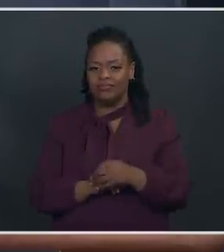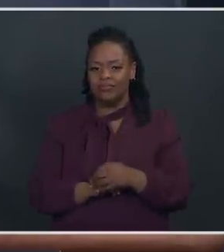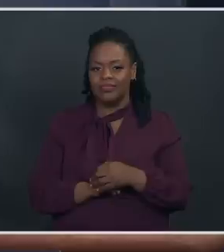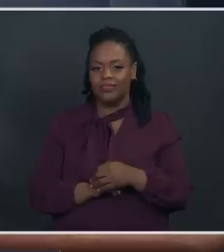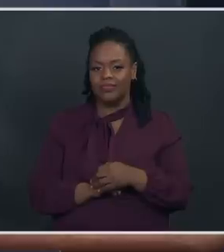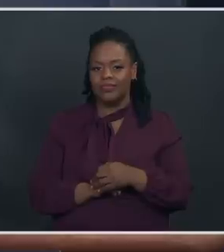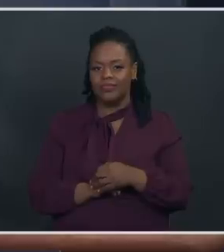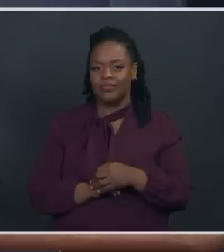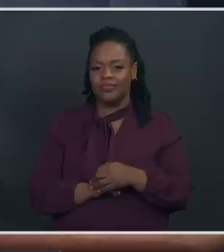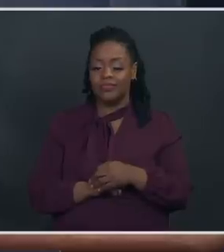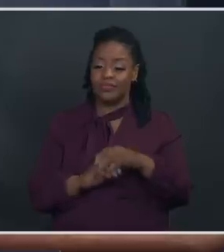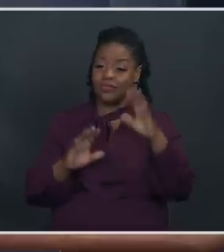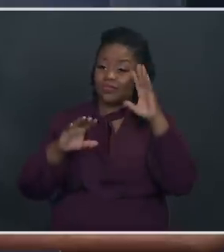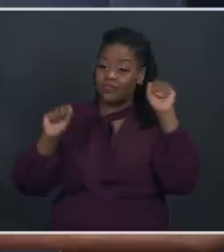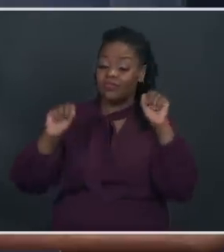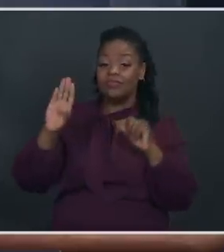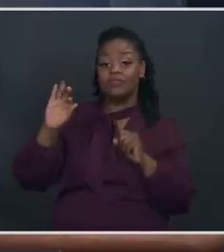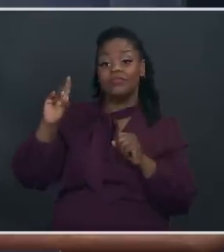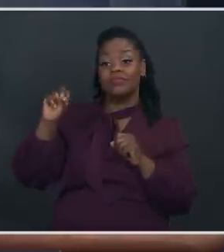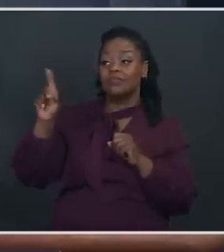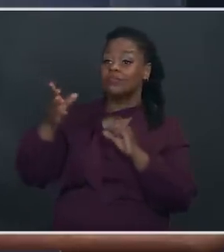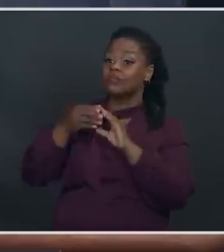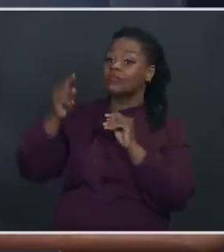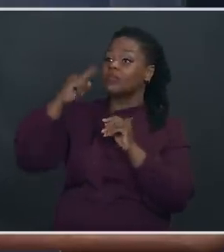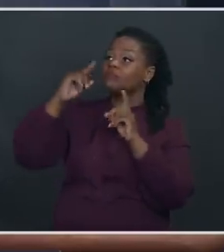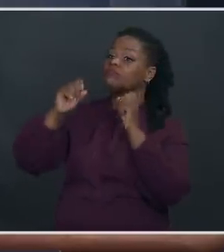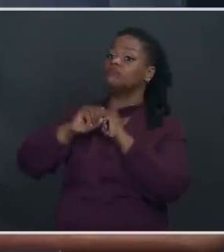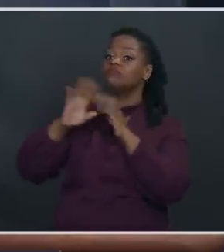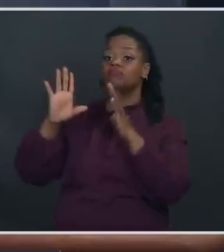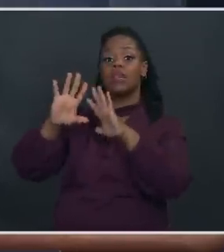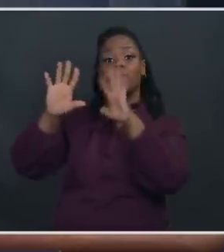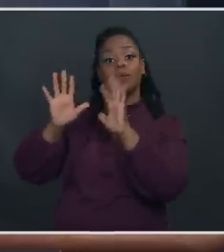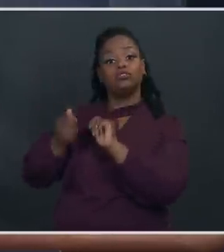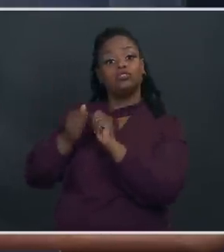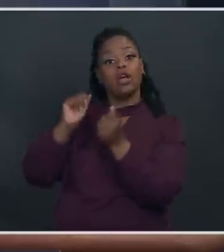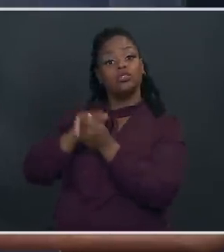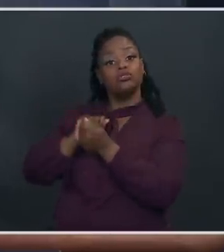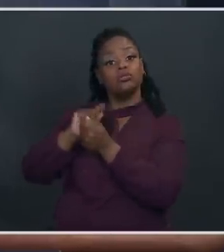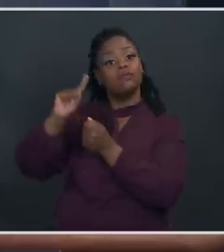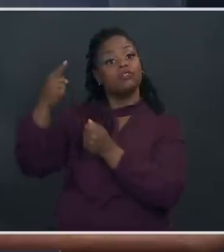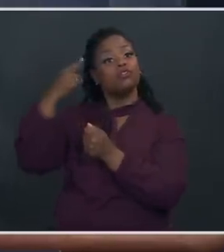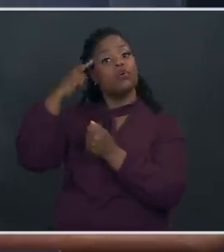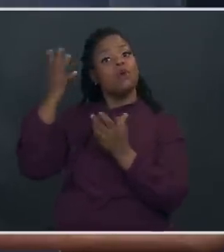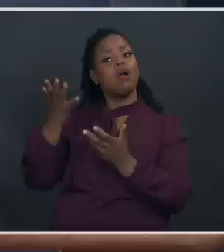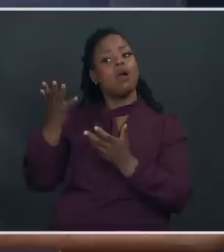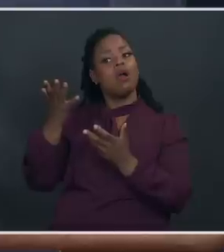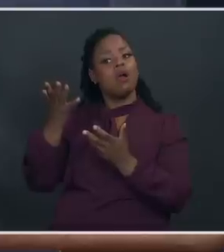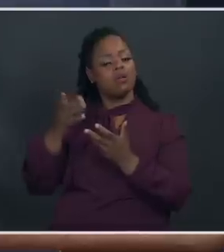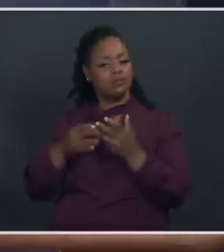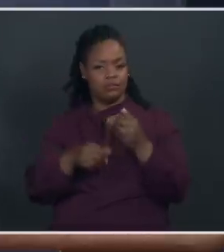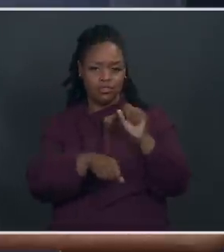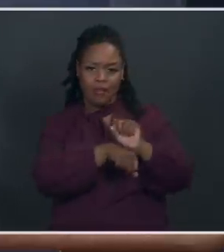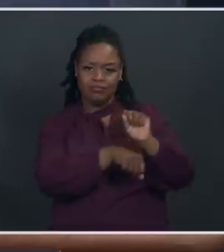his first thought is about jobs. And it should be, because people in this country need a job,